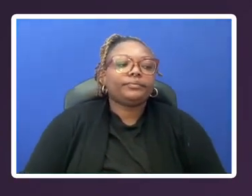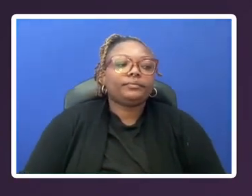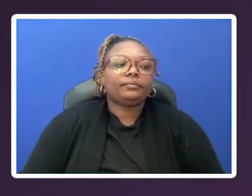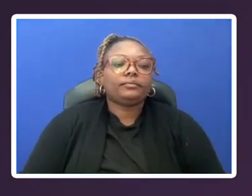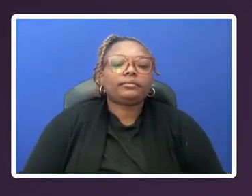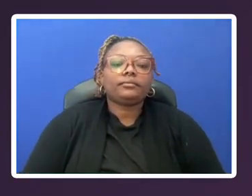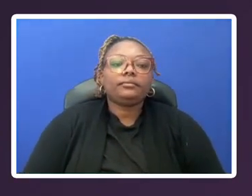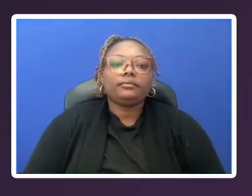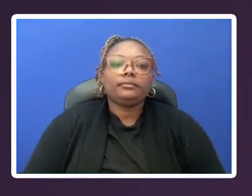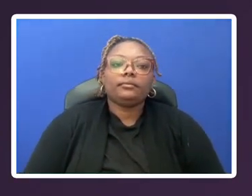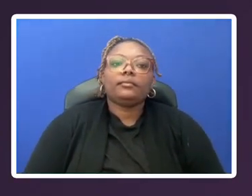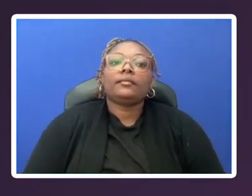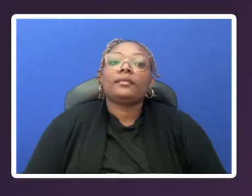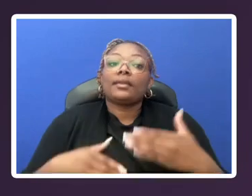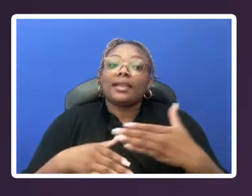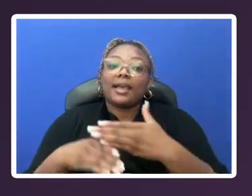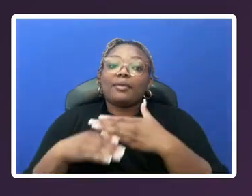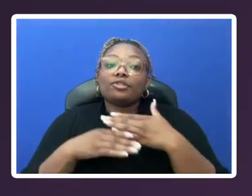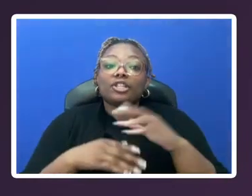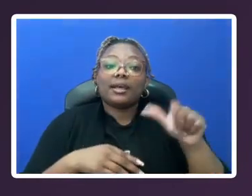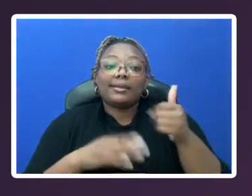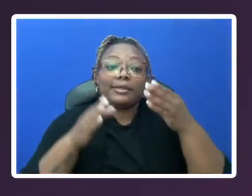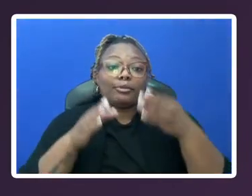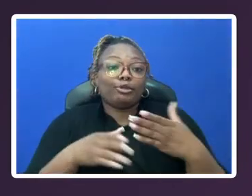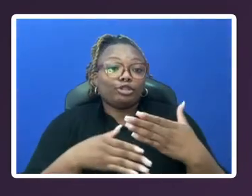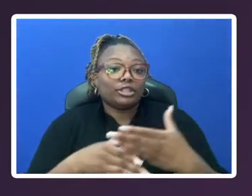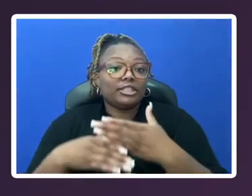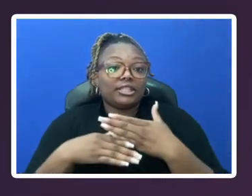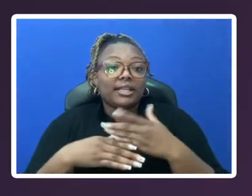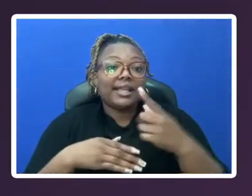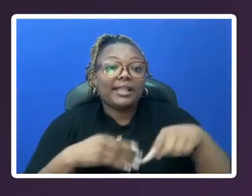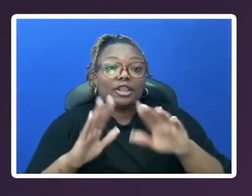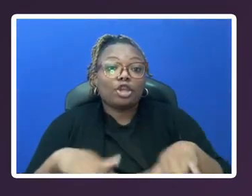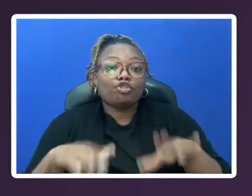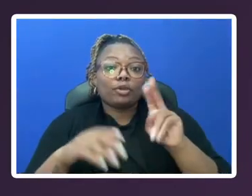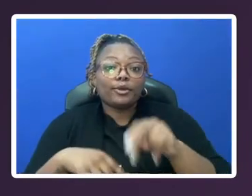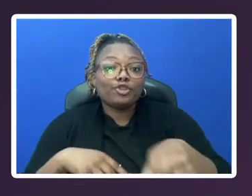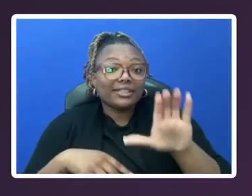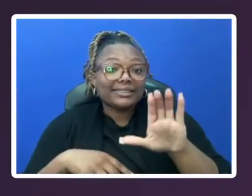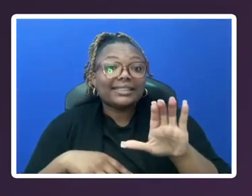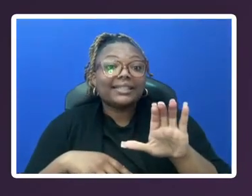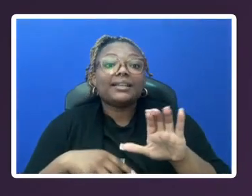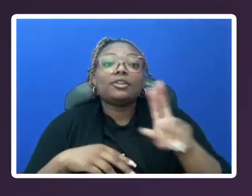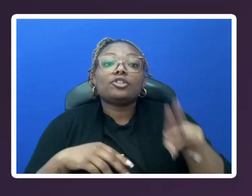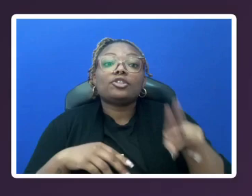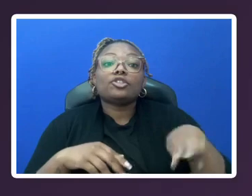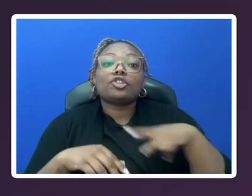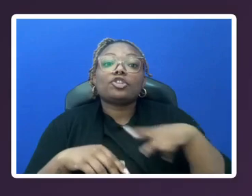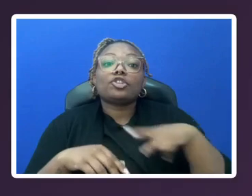shared that they grew up in New York City. So, a national story for them was the story around the